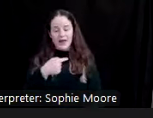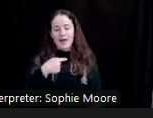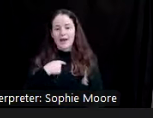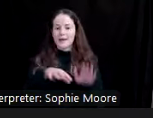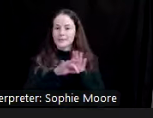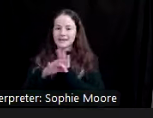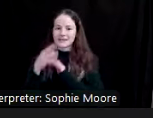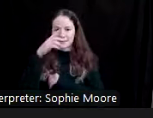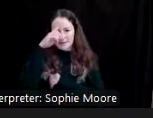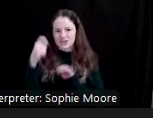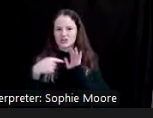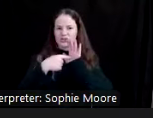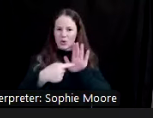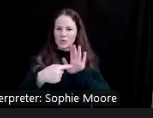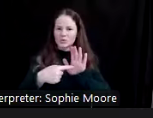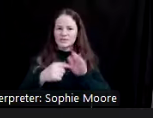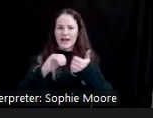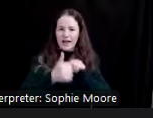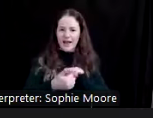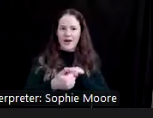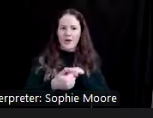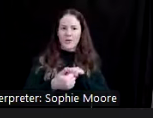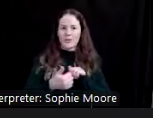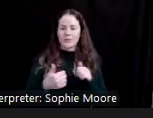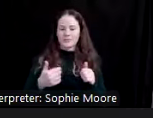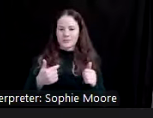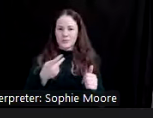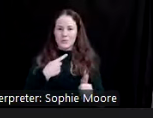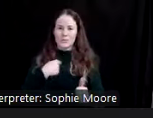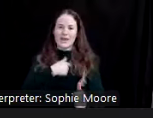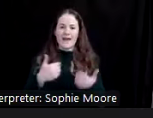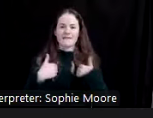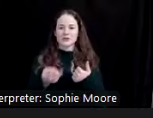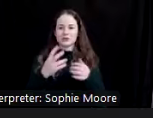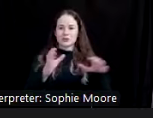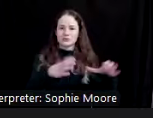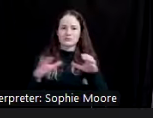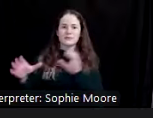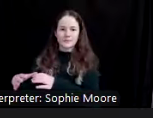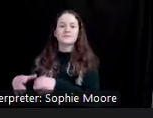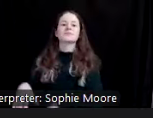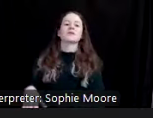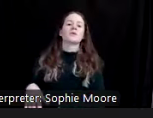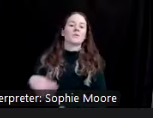about the need for movement. Um, so did Lindsay and Morgan, Jonathan, and Emma